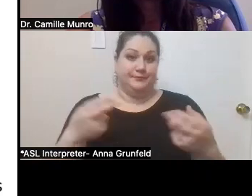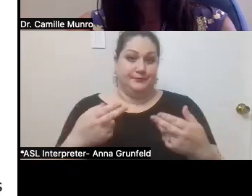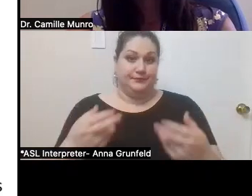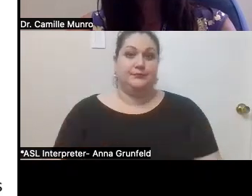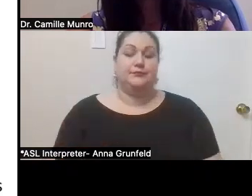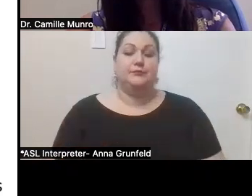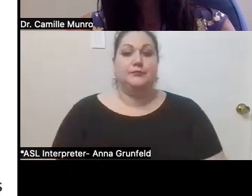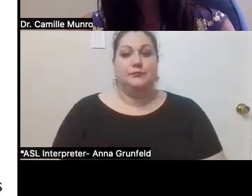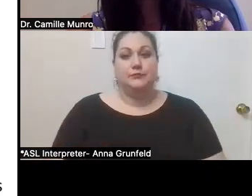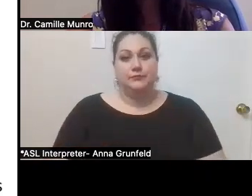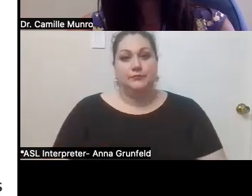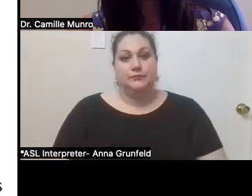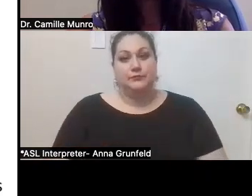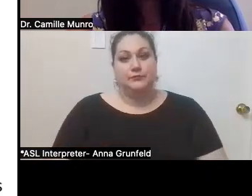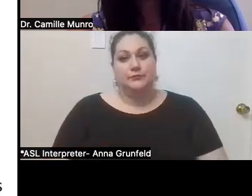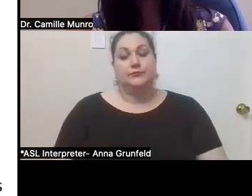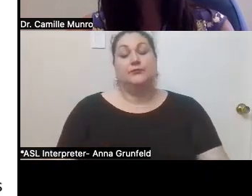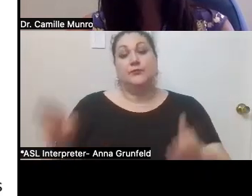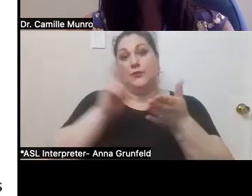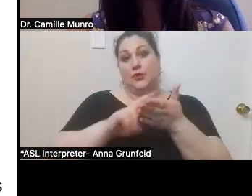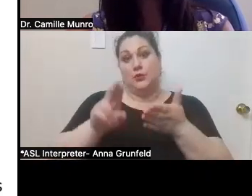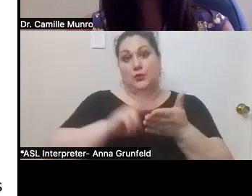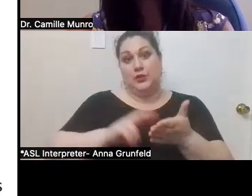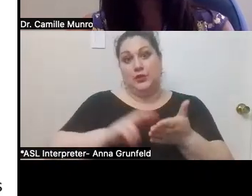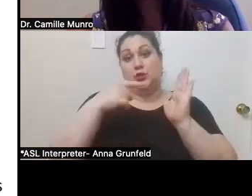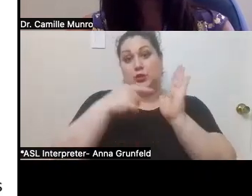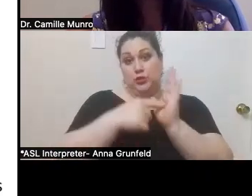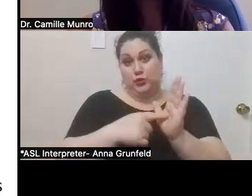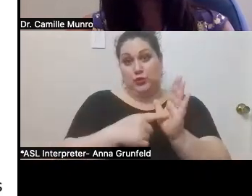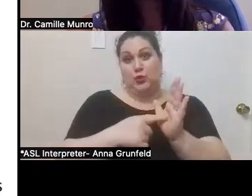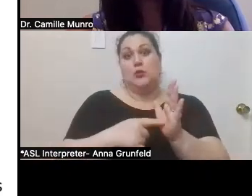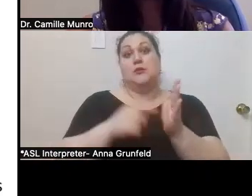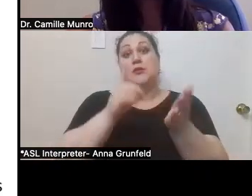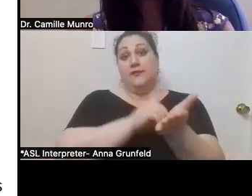Research shows that physicians with disabilities are more likely